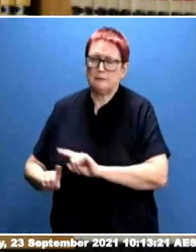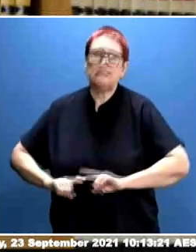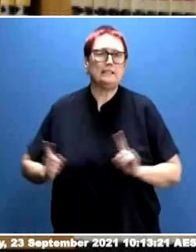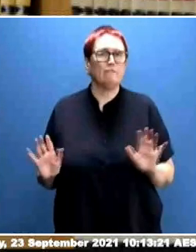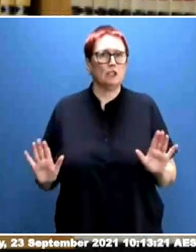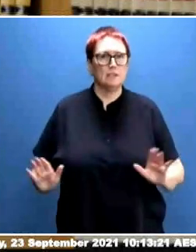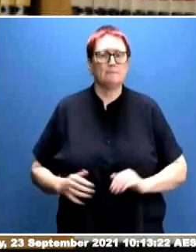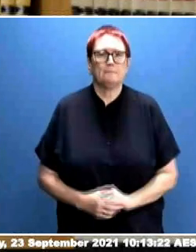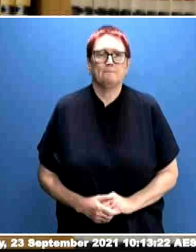Yes, thank you Dr Thompson.